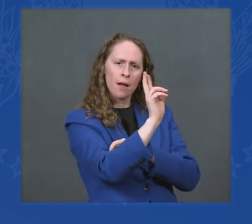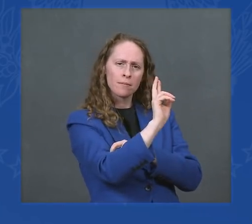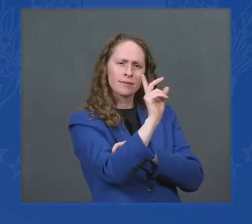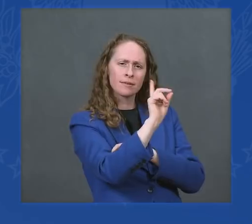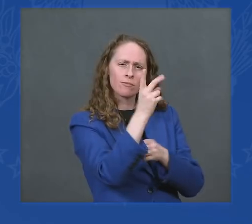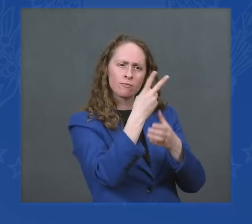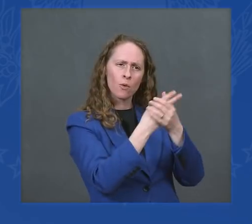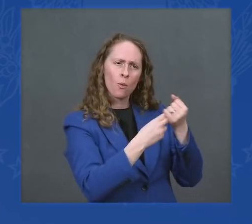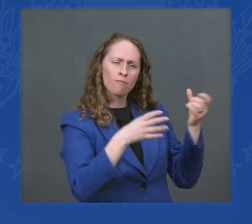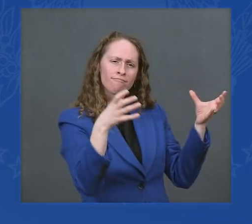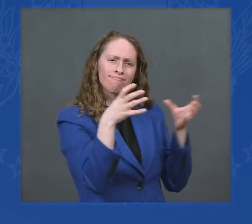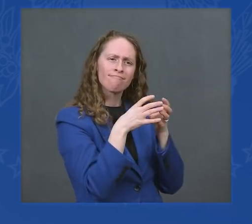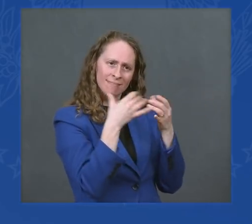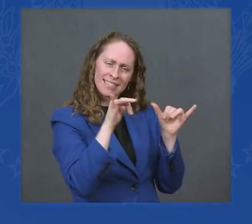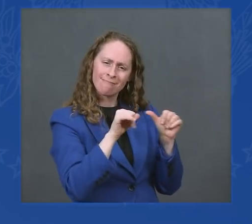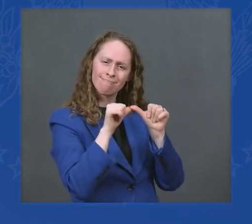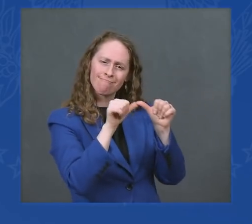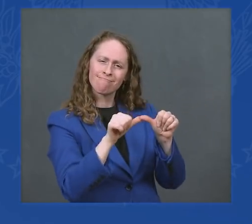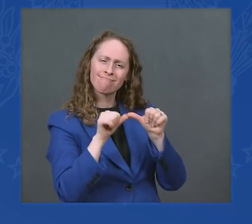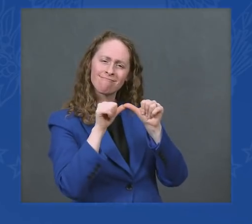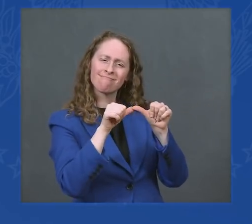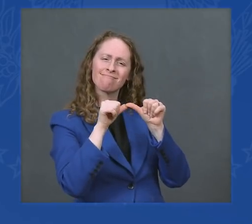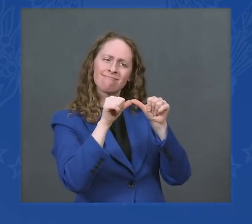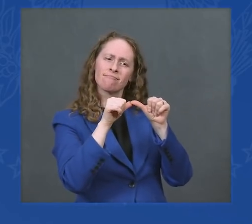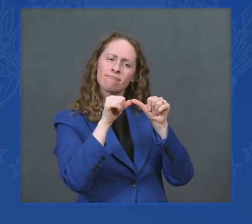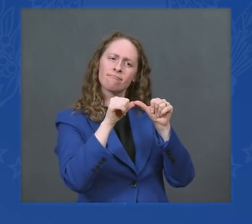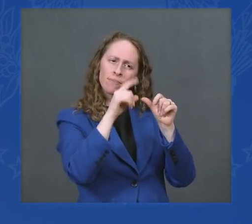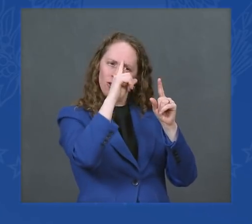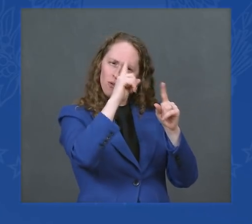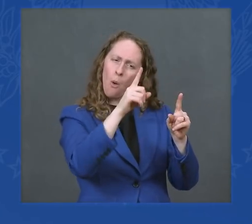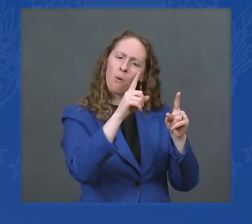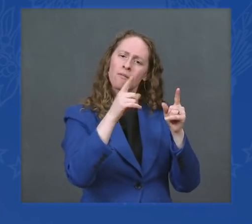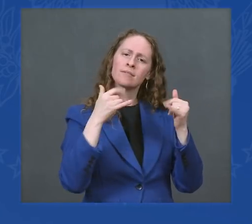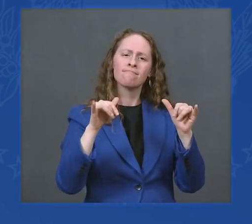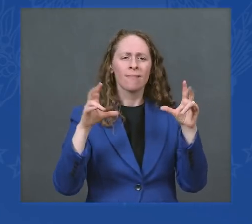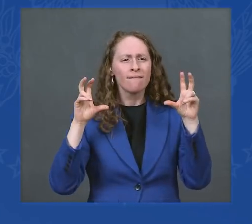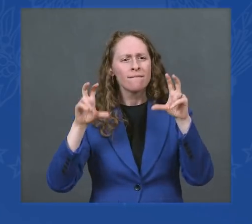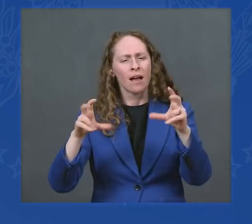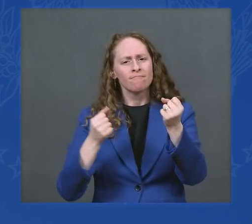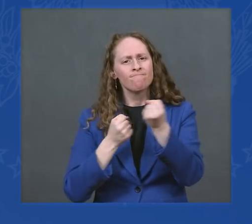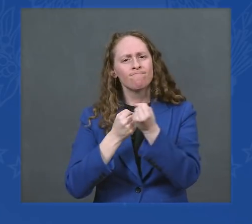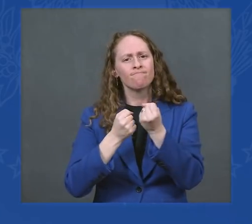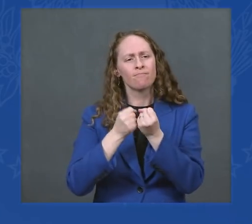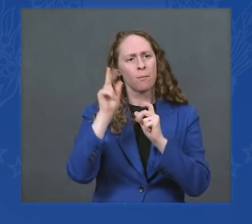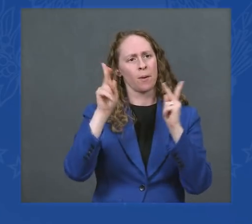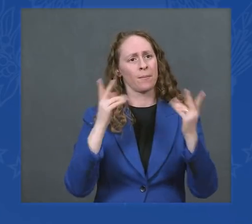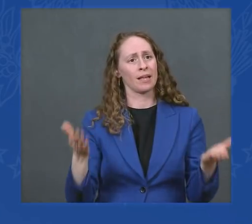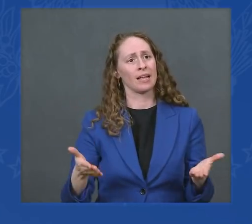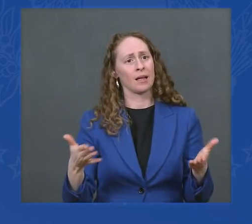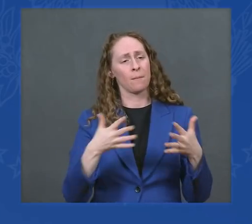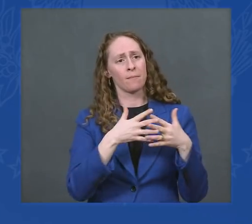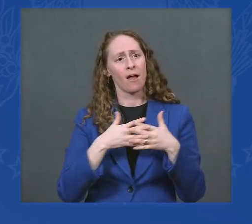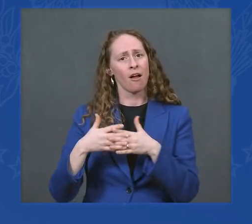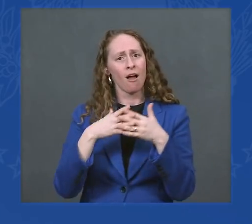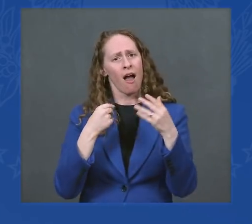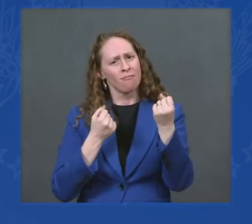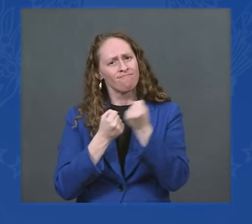in American manufacturing, and the workers who make it run, because when we do, there's no limit to what we can achieve.